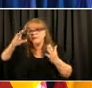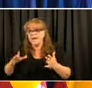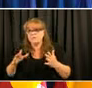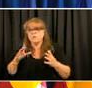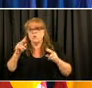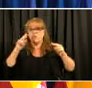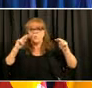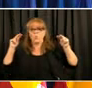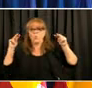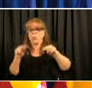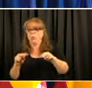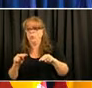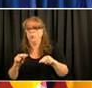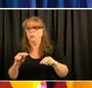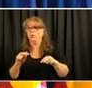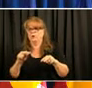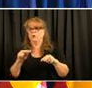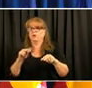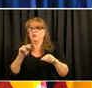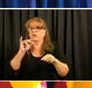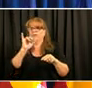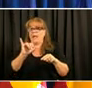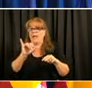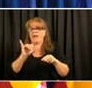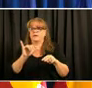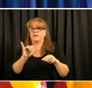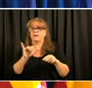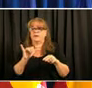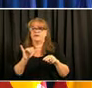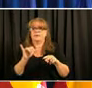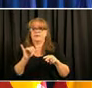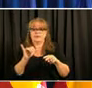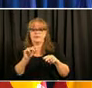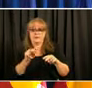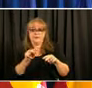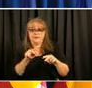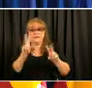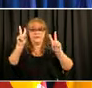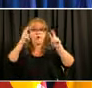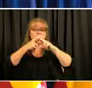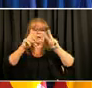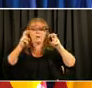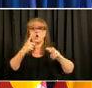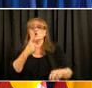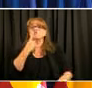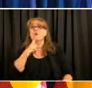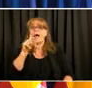into the red zone where you would advise colleges they need to shut down something akin to what